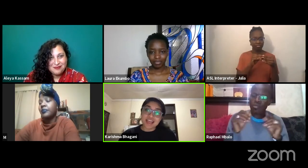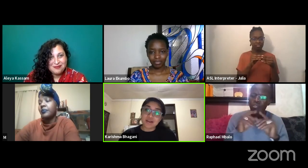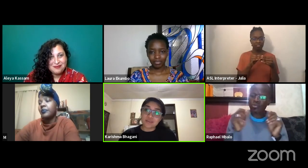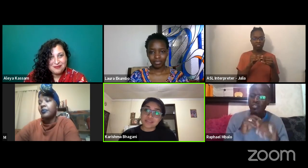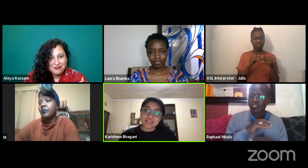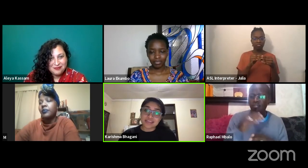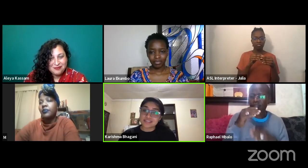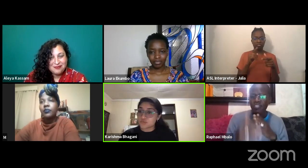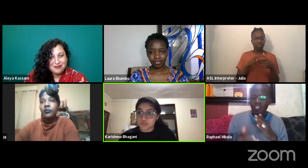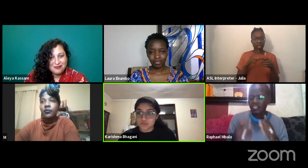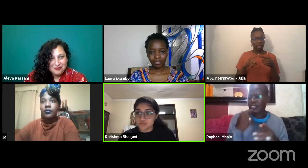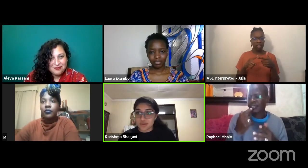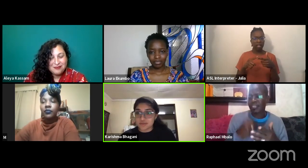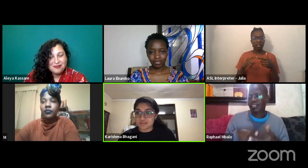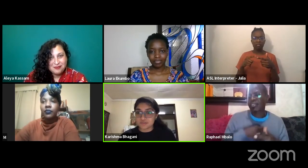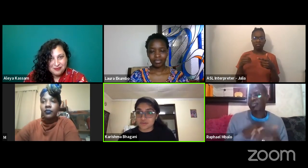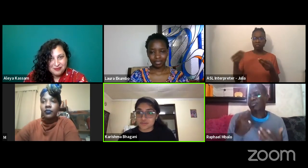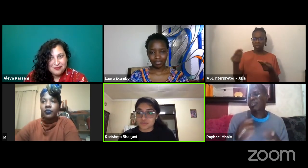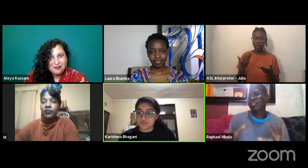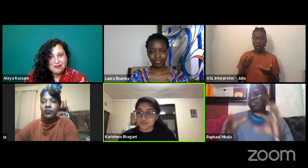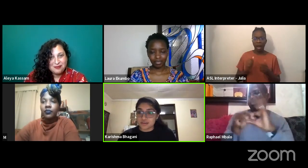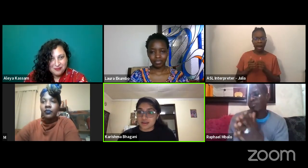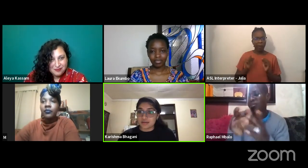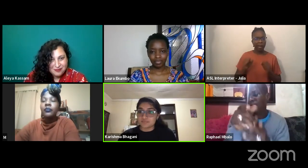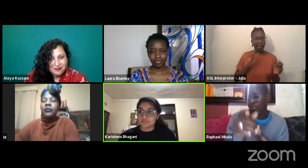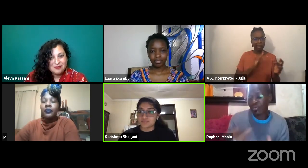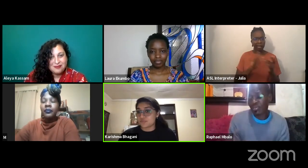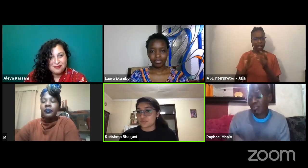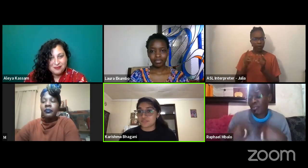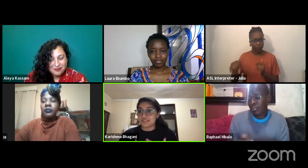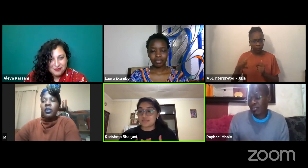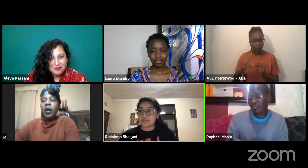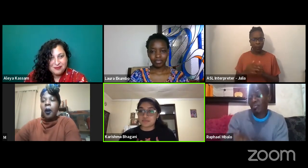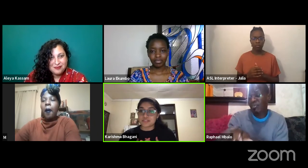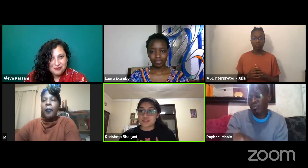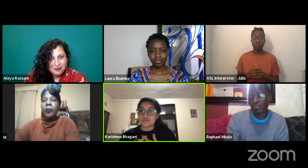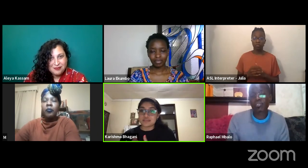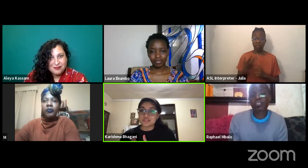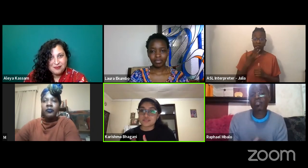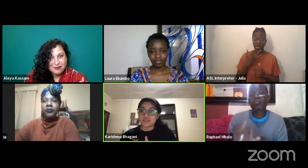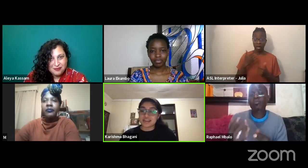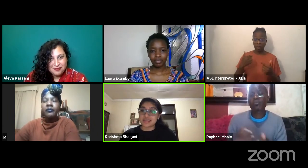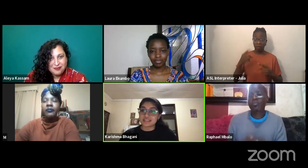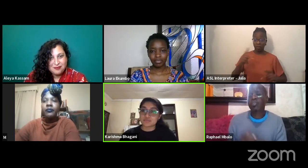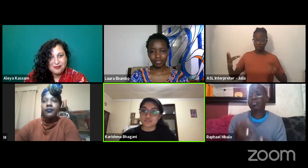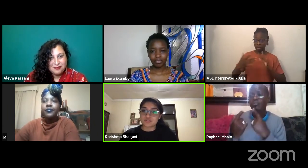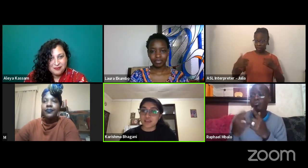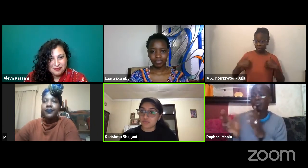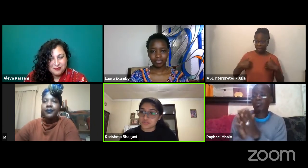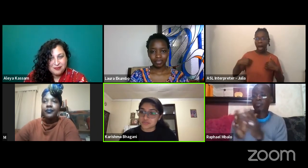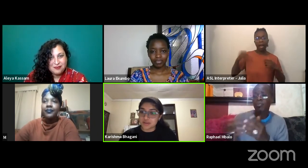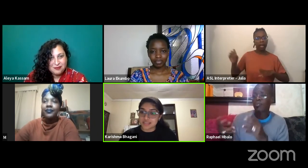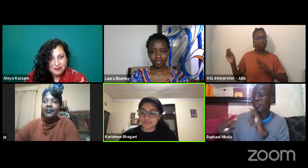how we can get in touch with you, how we can follow you, if you prefer that people reach out to me so I can connect them to you that also works,